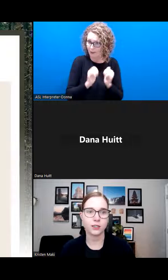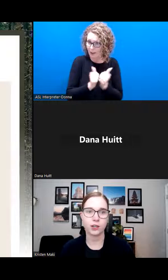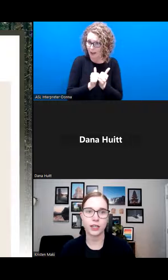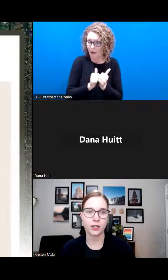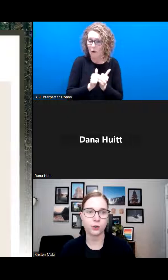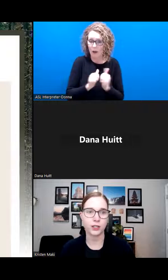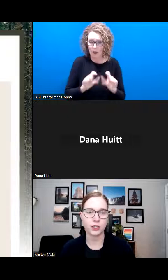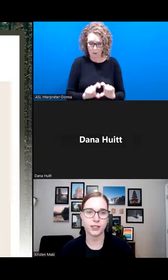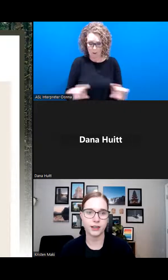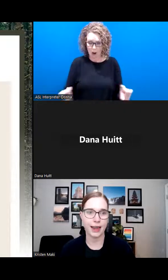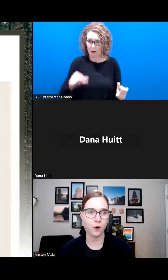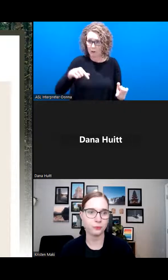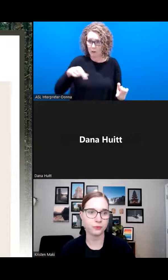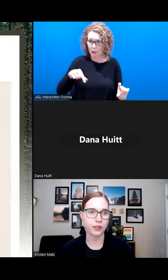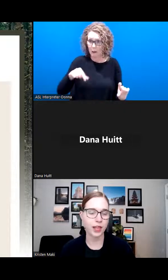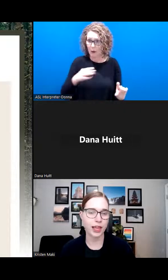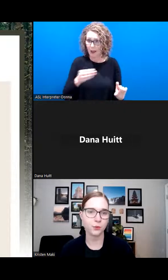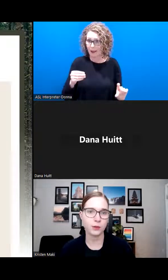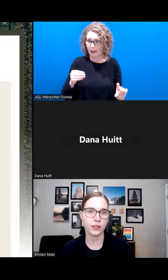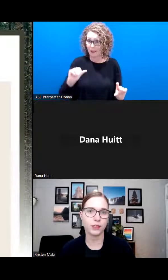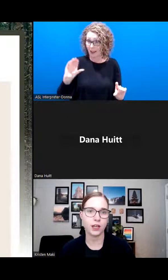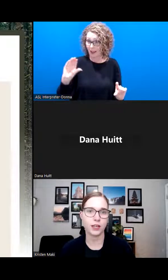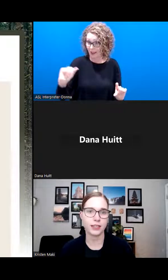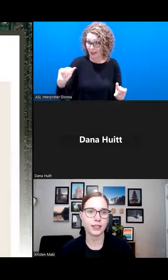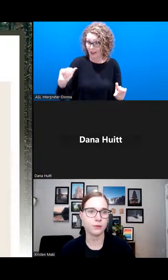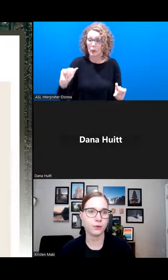and audience Q&A. For those of you who joined on a computer, you can